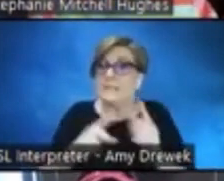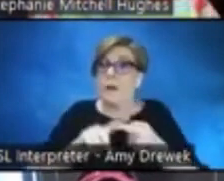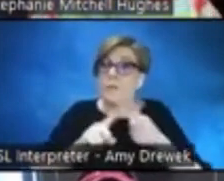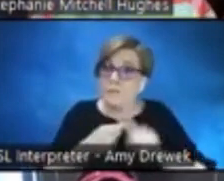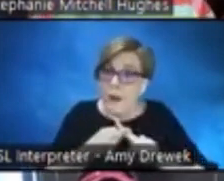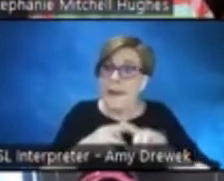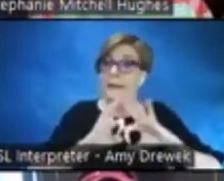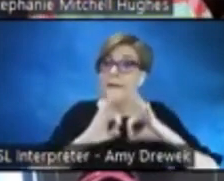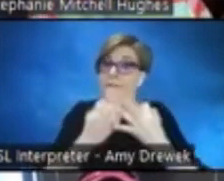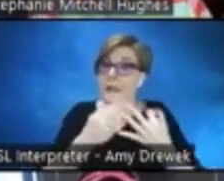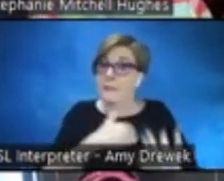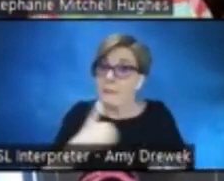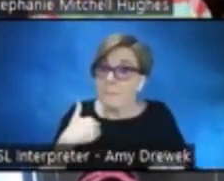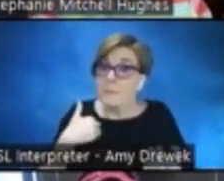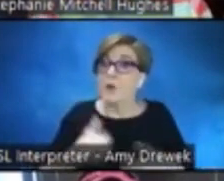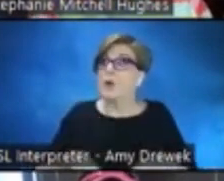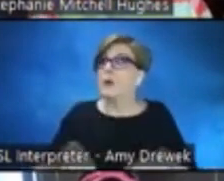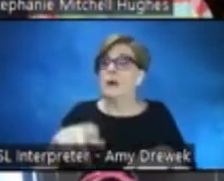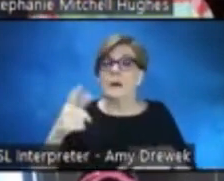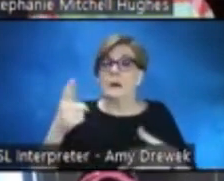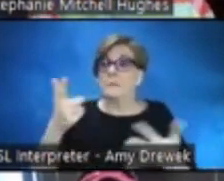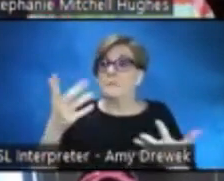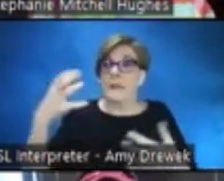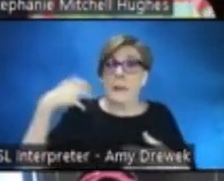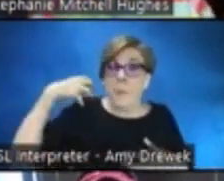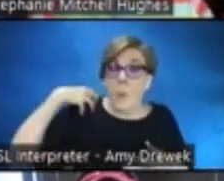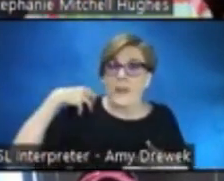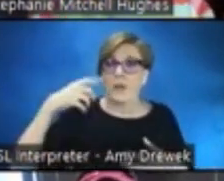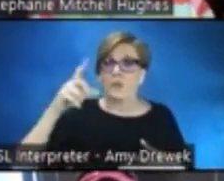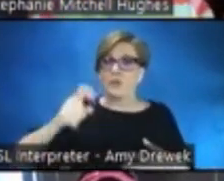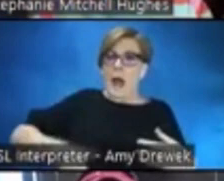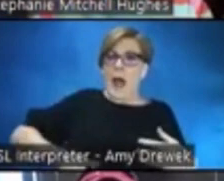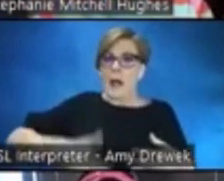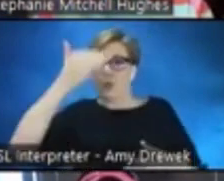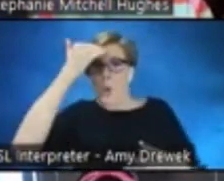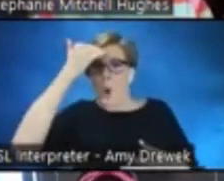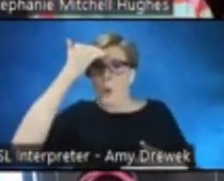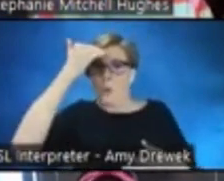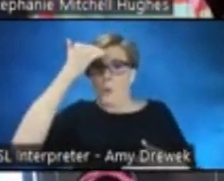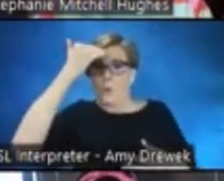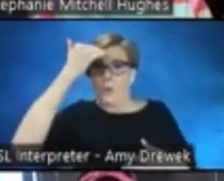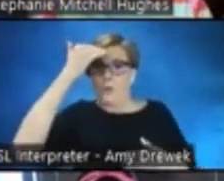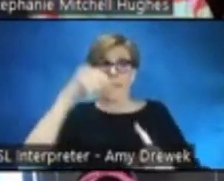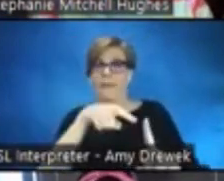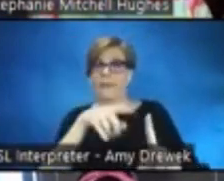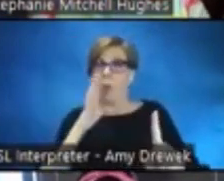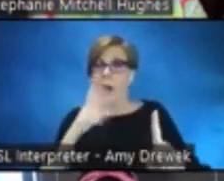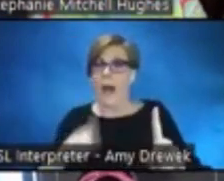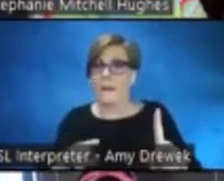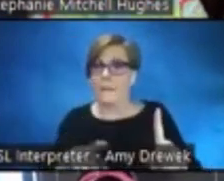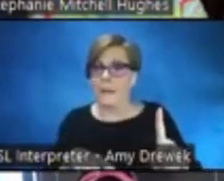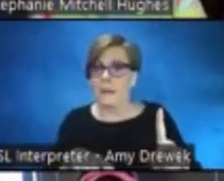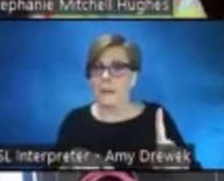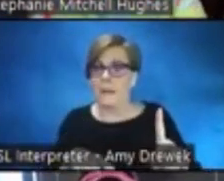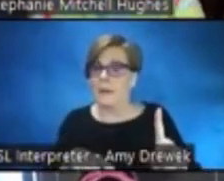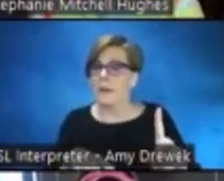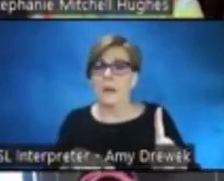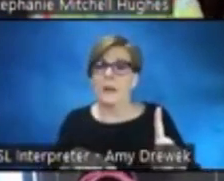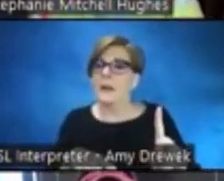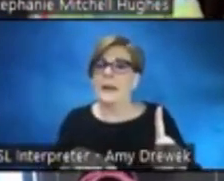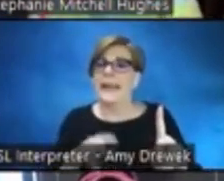IT SIDESTEPS THE QUESTION THAT LEADS US INTO THOSE